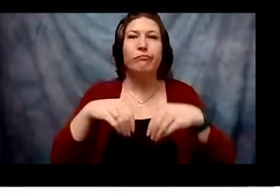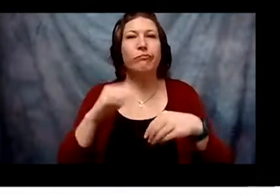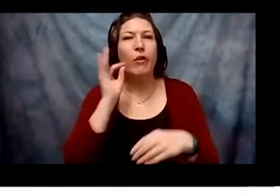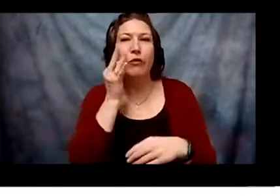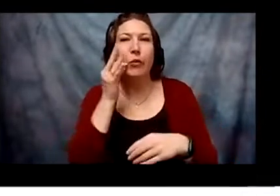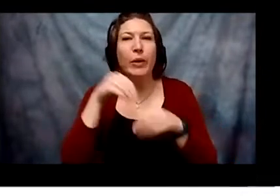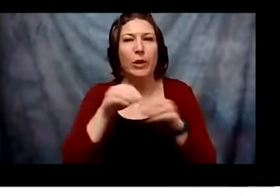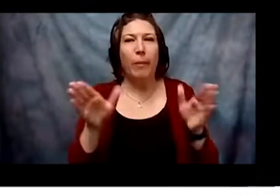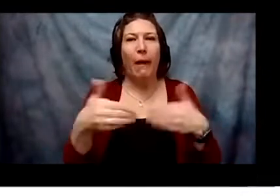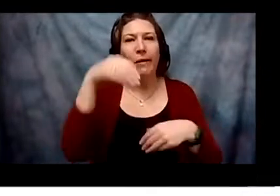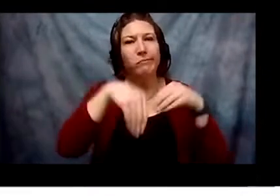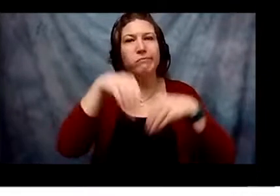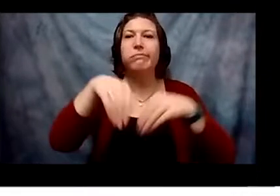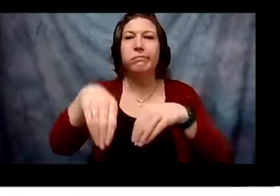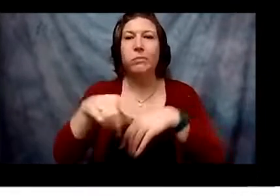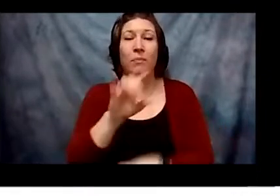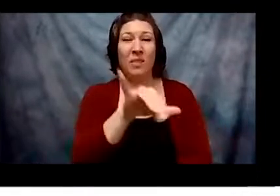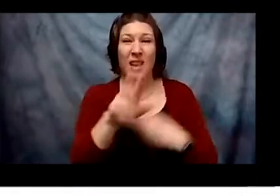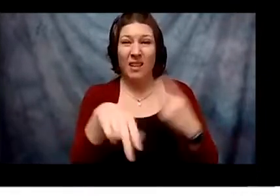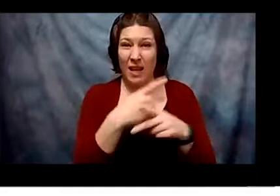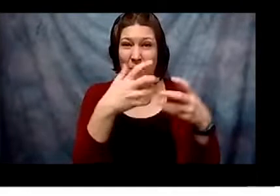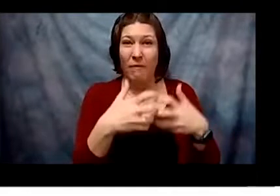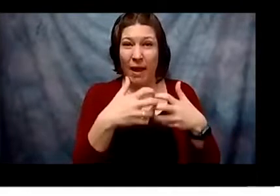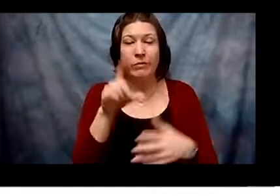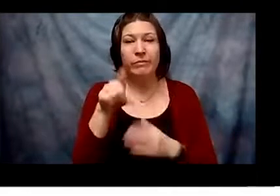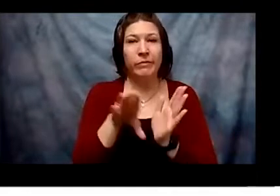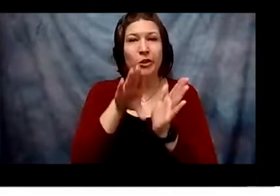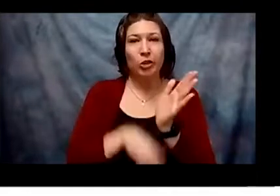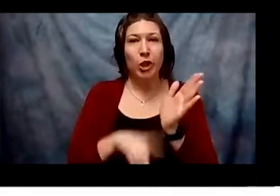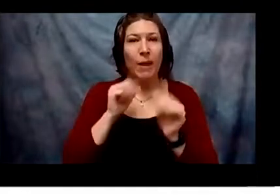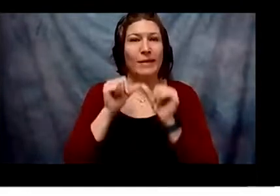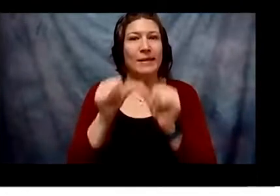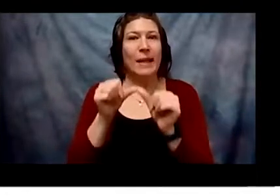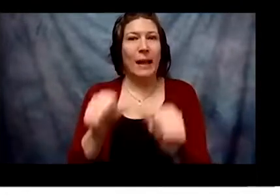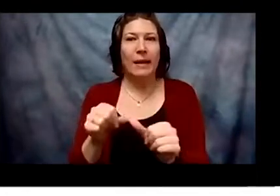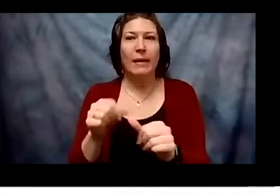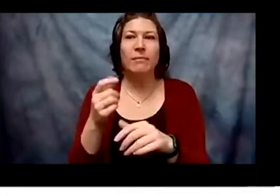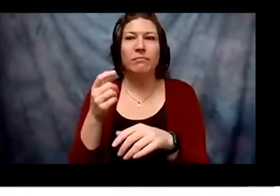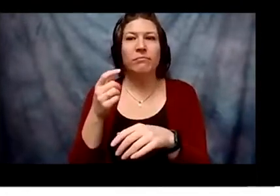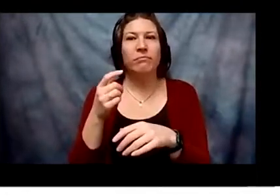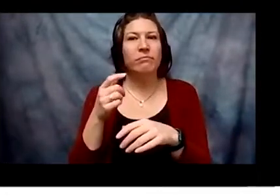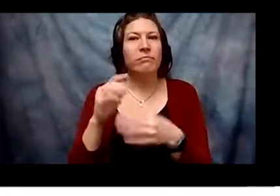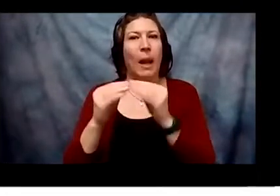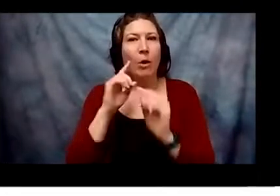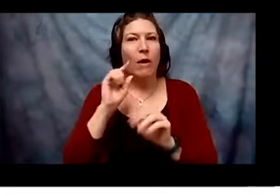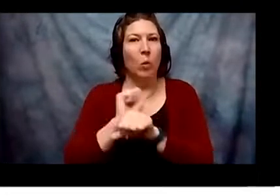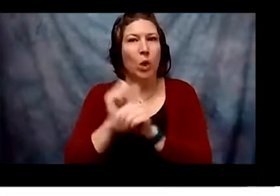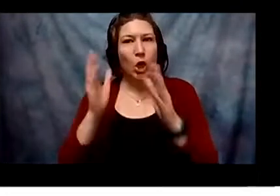Factories like this needed a cheap and steady supply of workers. The workers bodies and minds needed to